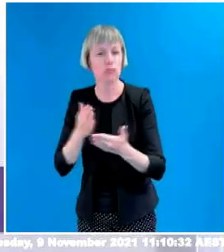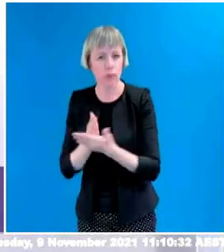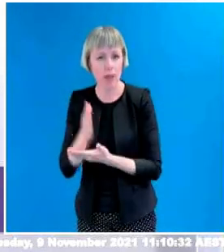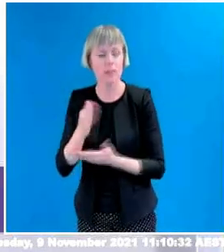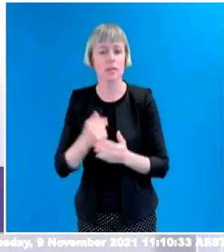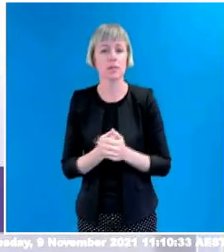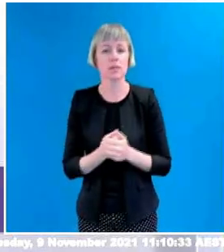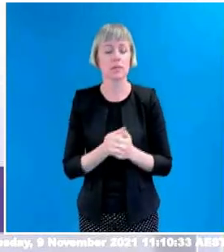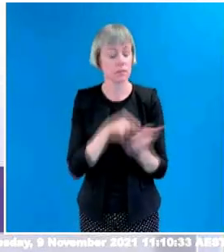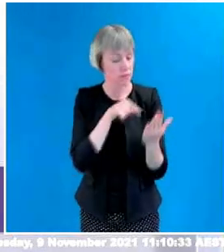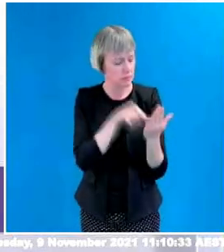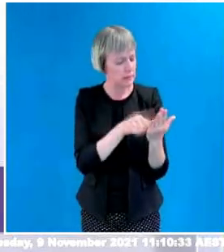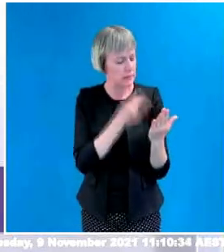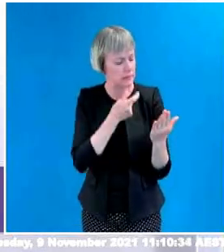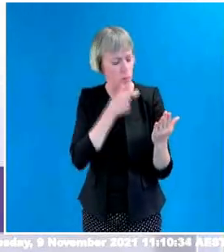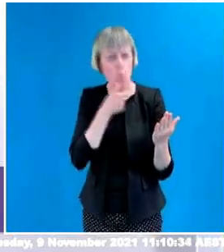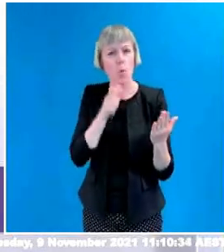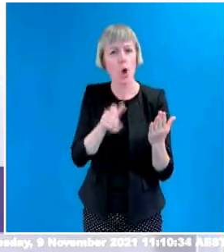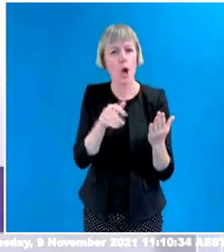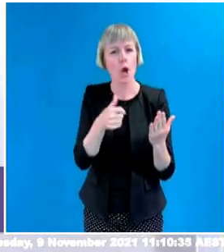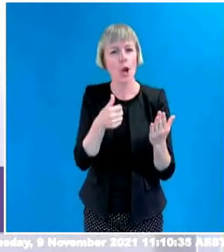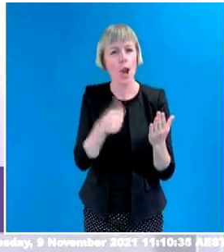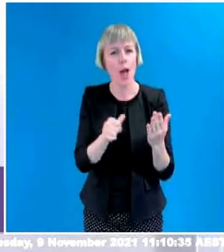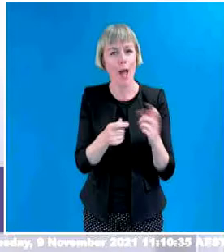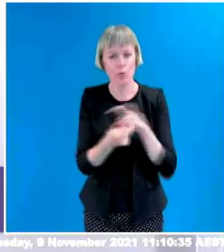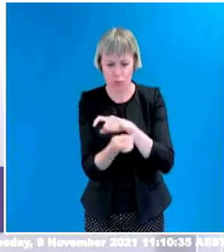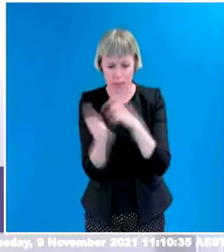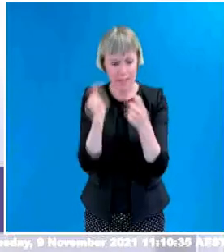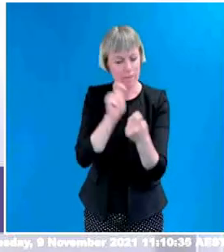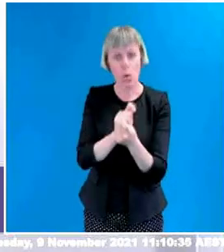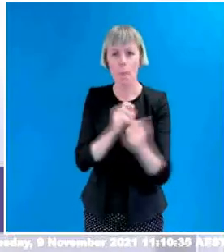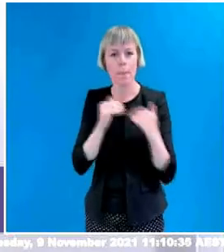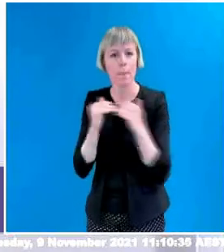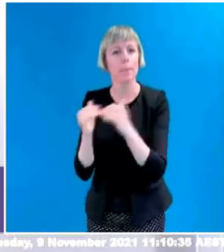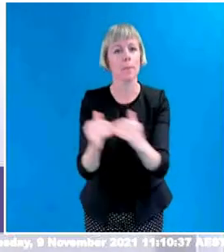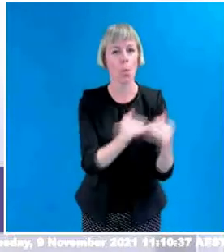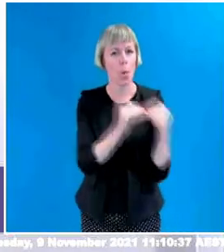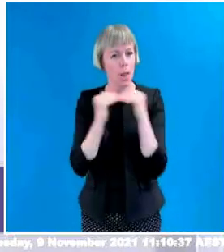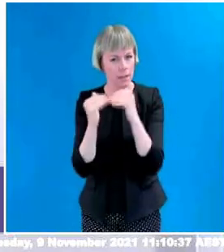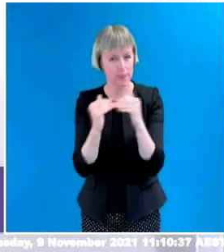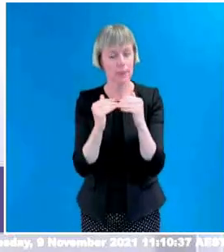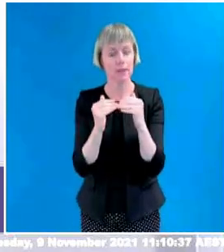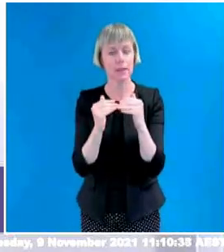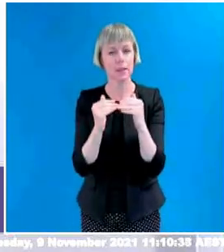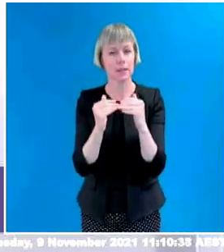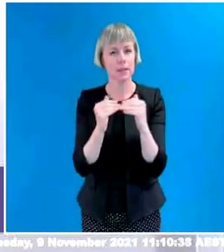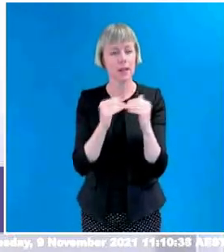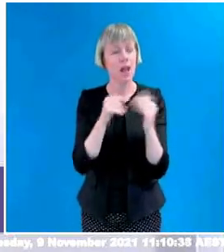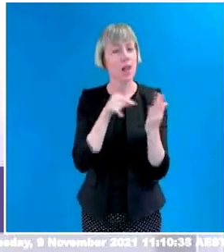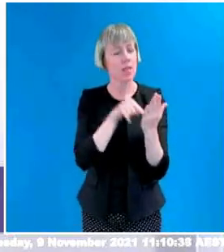Some of those quite CRPD specific concepts have not made their way into